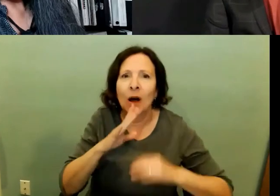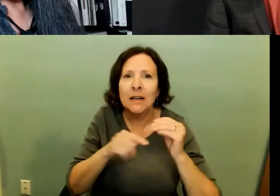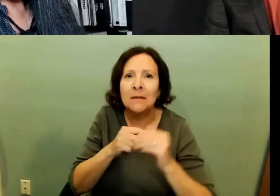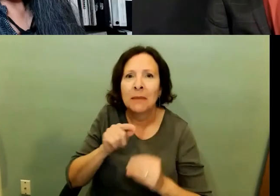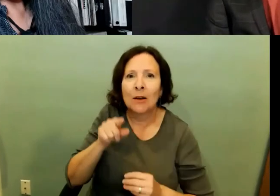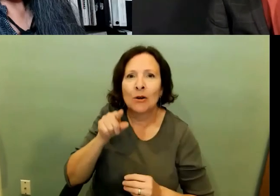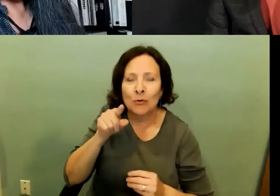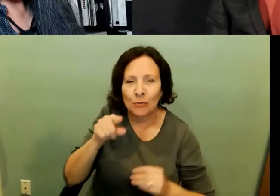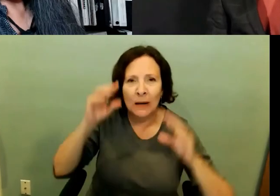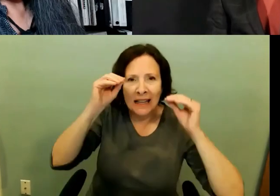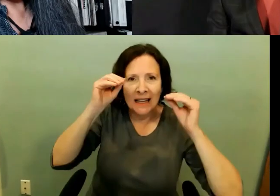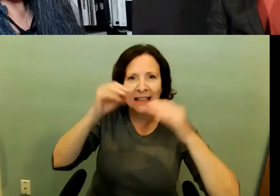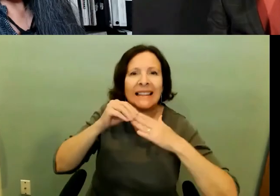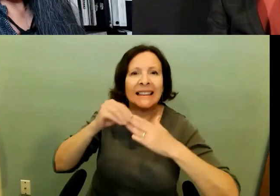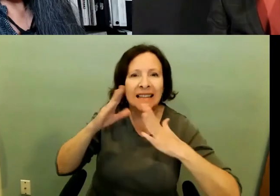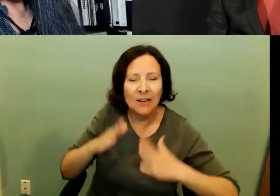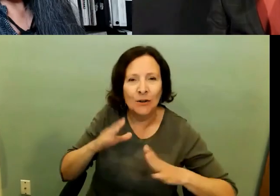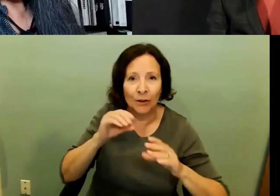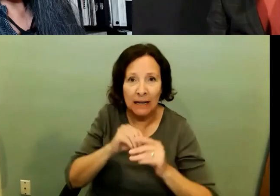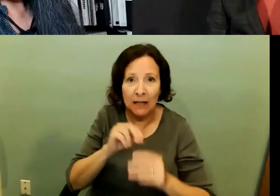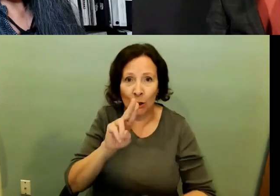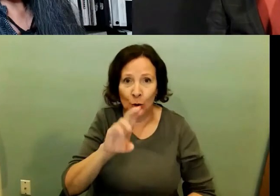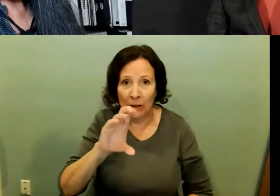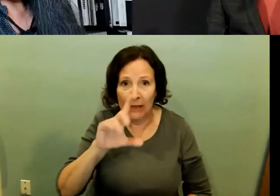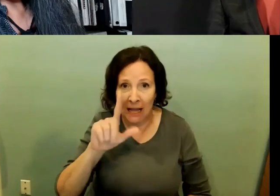and across other aspects on this particular issue and I'm glad